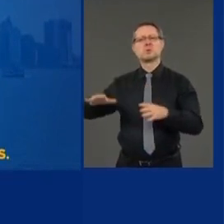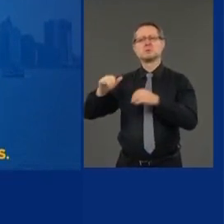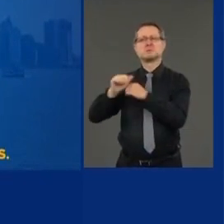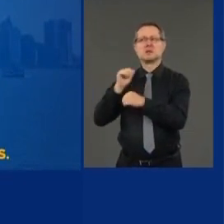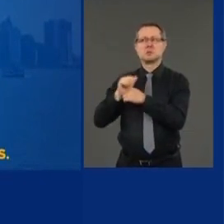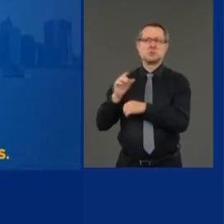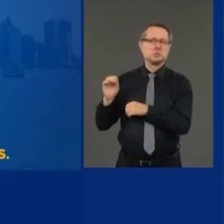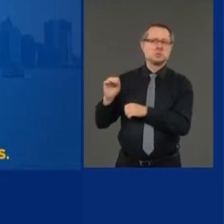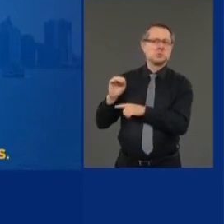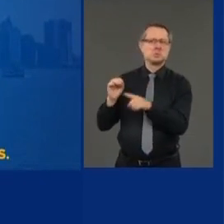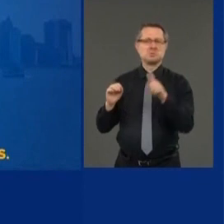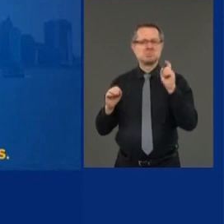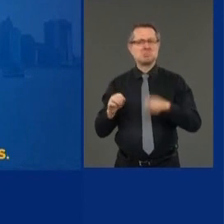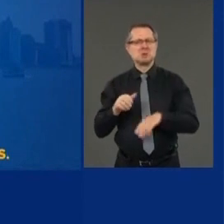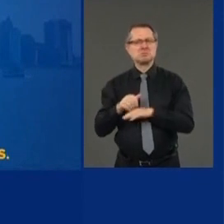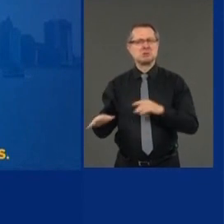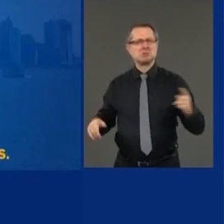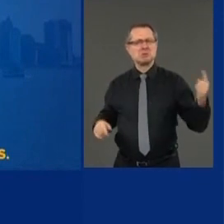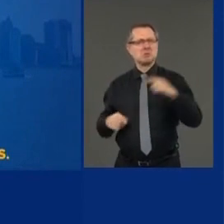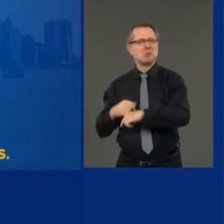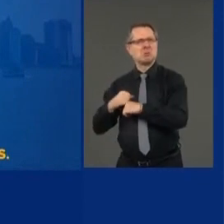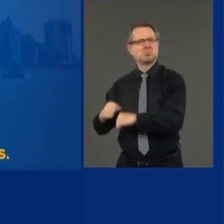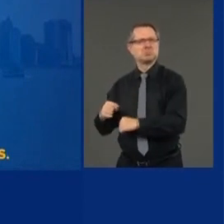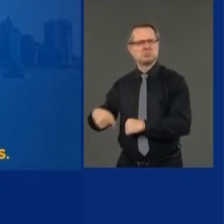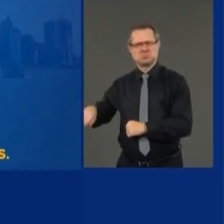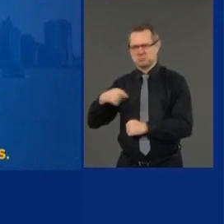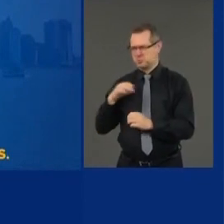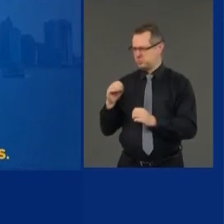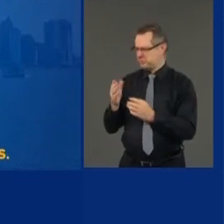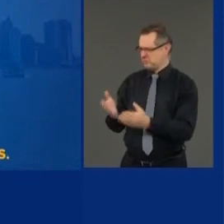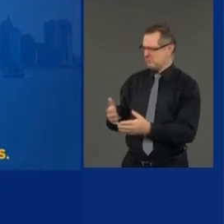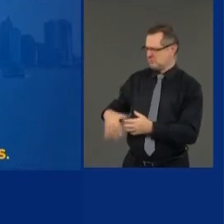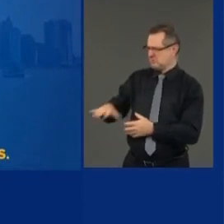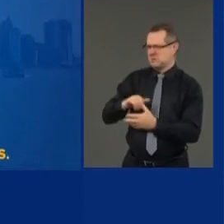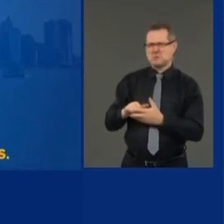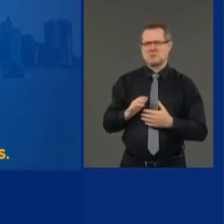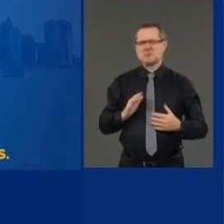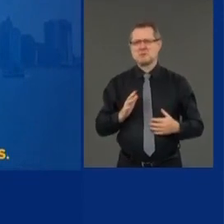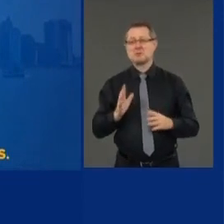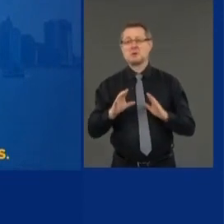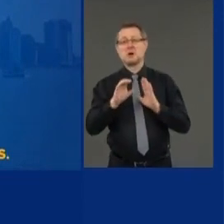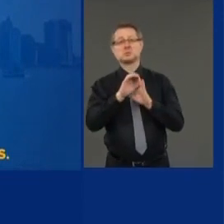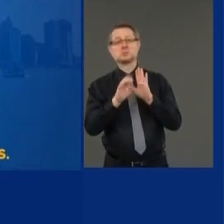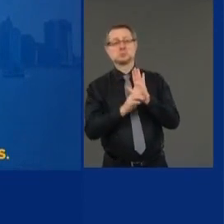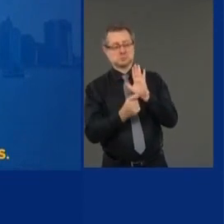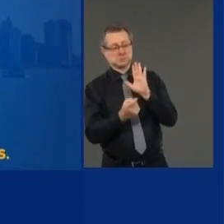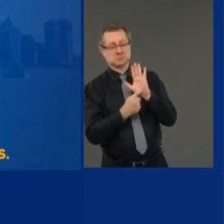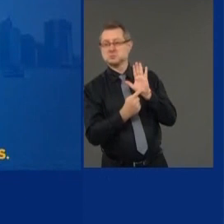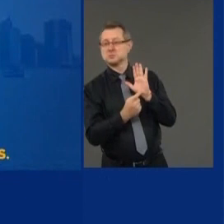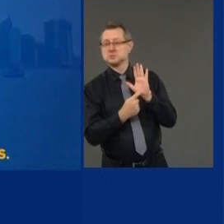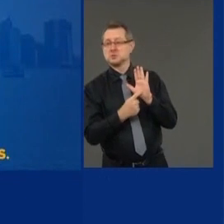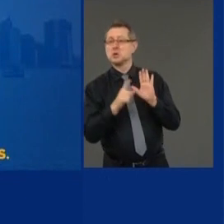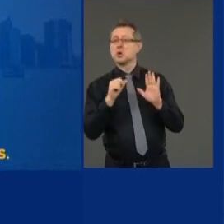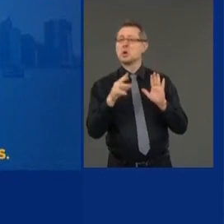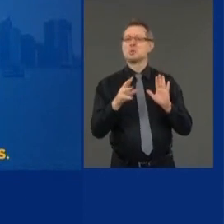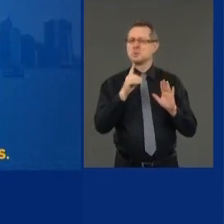THERE'S NO FEDERAL PROPERTY THAT IS ENDANGER, THAT COULD JUSTIFY THE FEDERAL GOVERNMENT HAVING TO